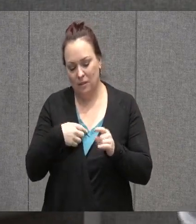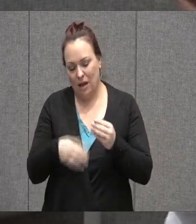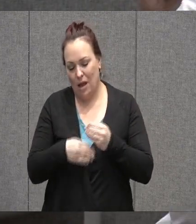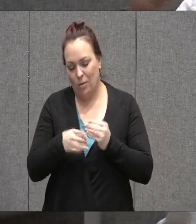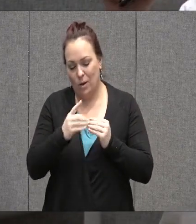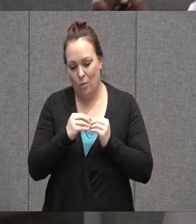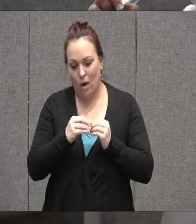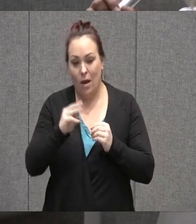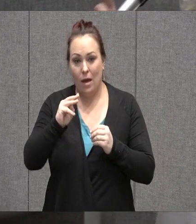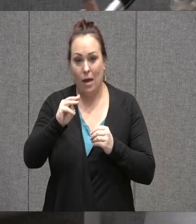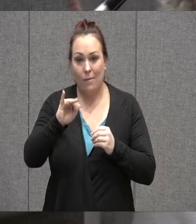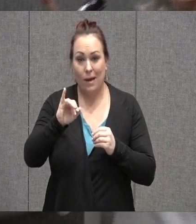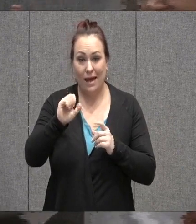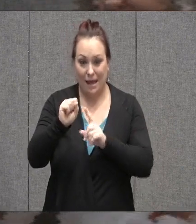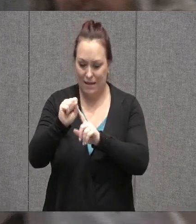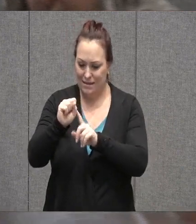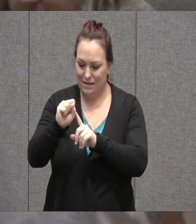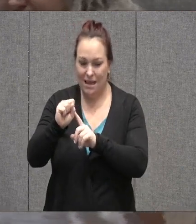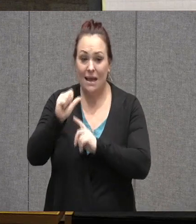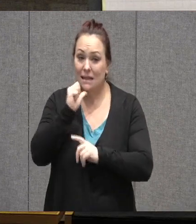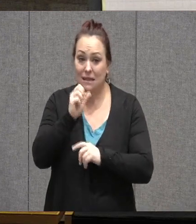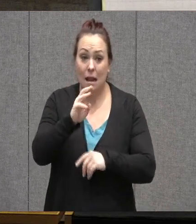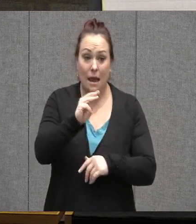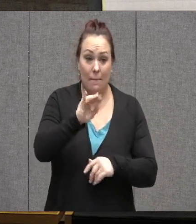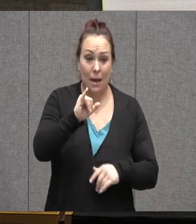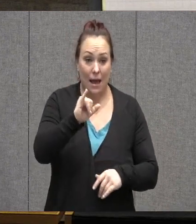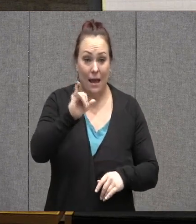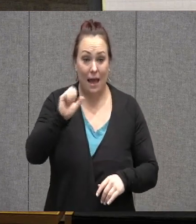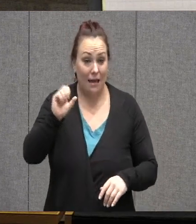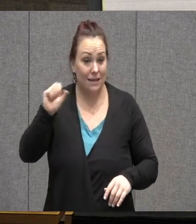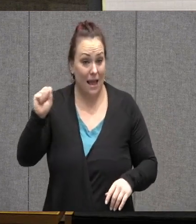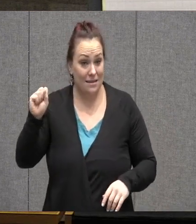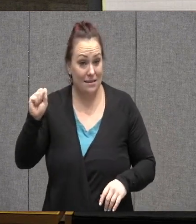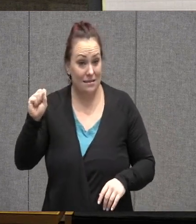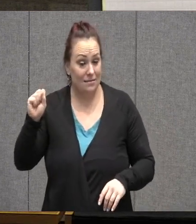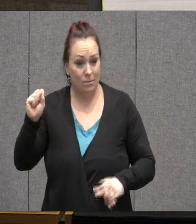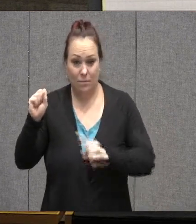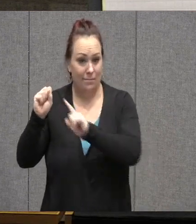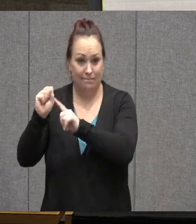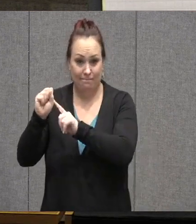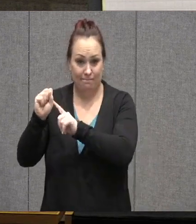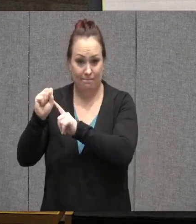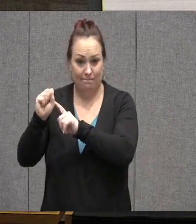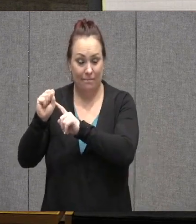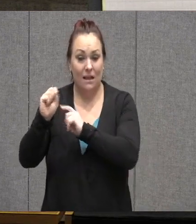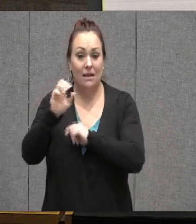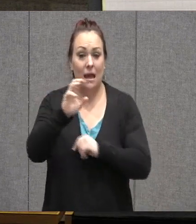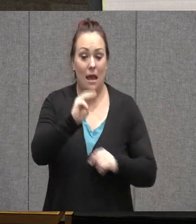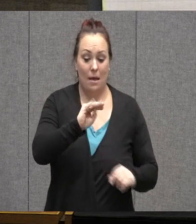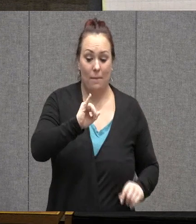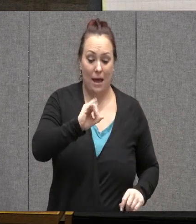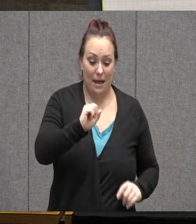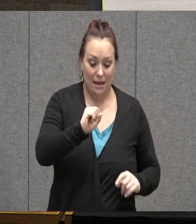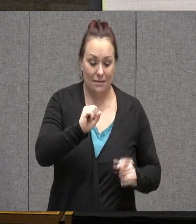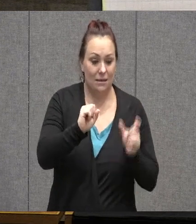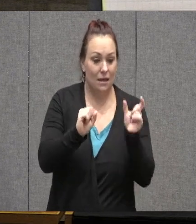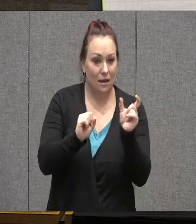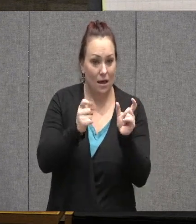And notice it's one s. It's not miss with two s's. That's because it's a prefix.